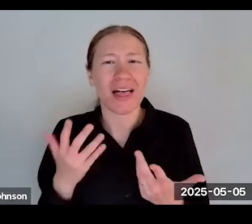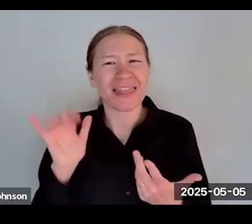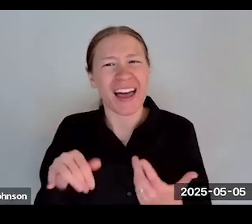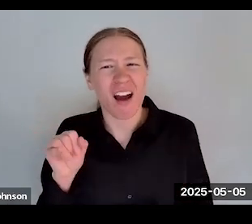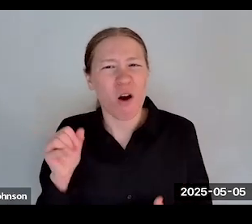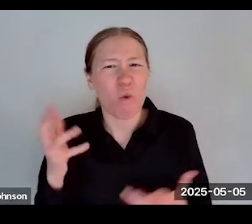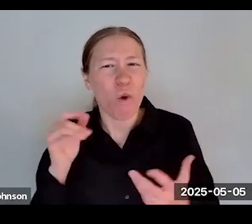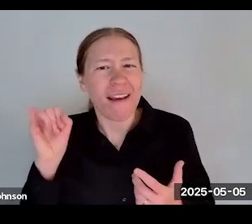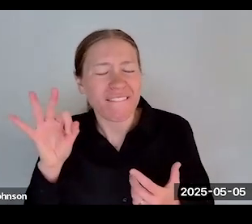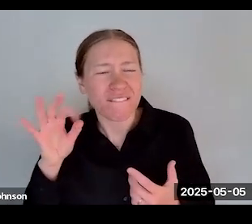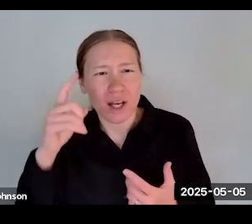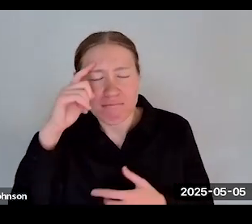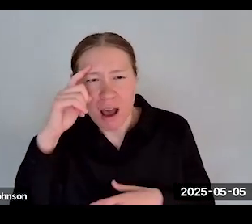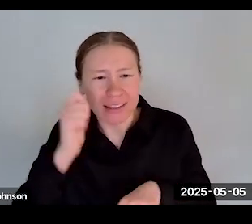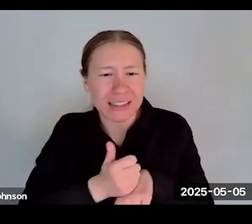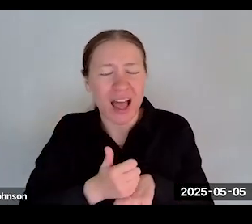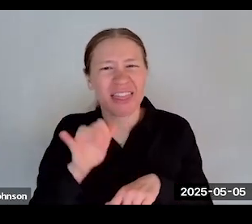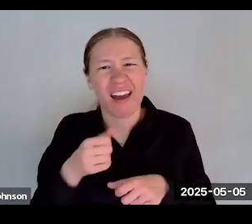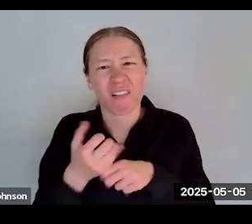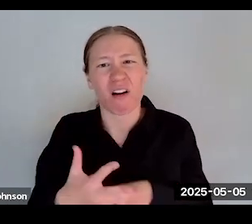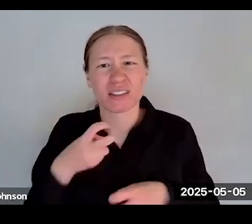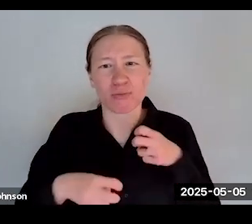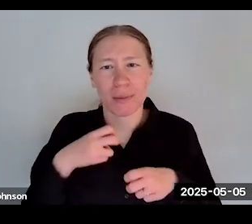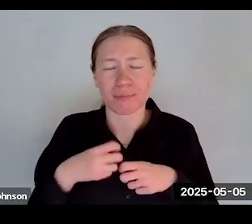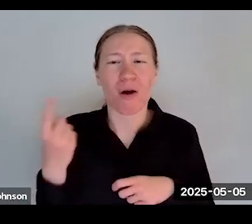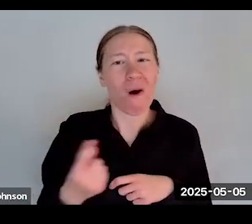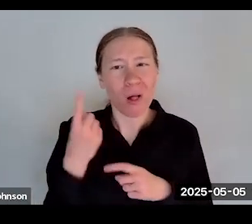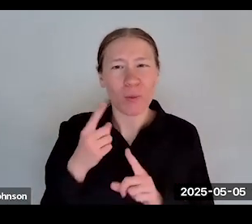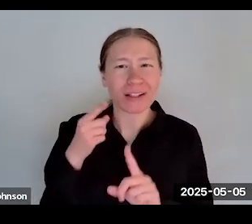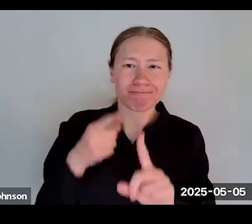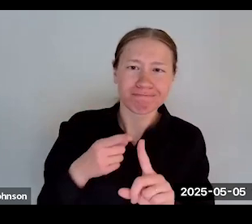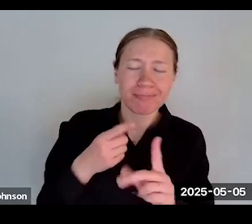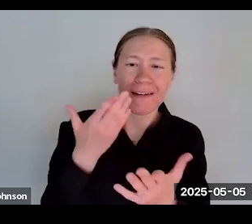can really cause a lot of issues. So always go for the fact-based approach.